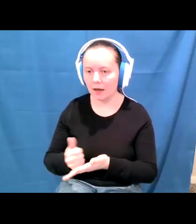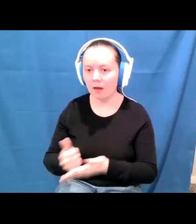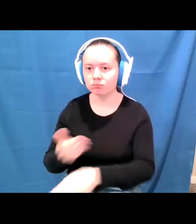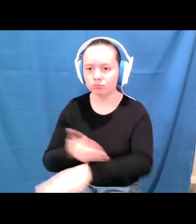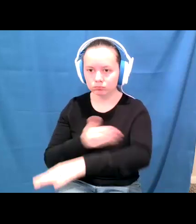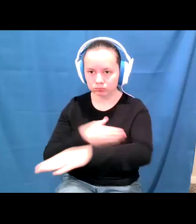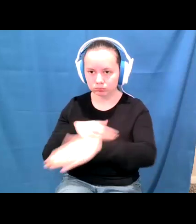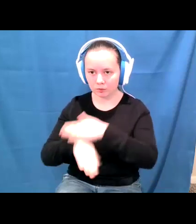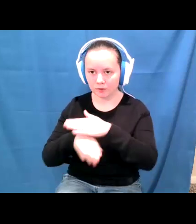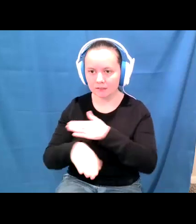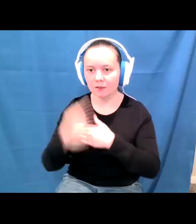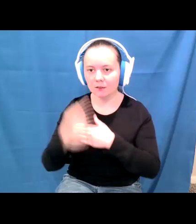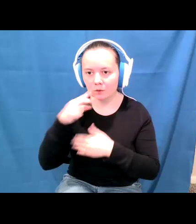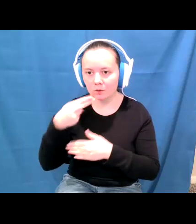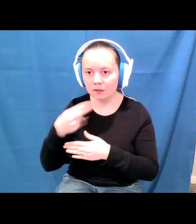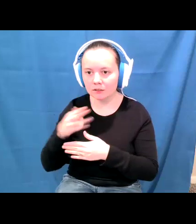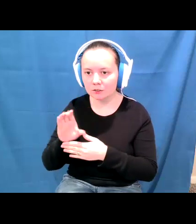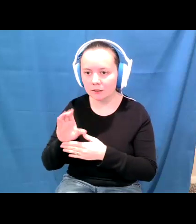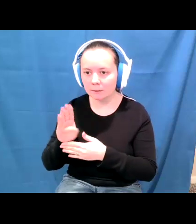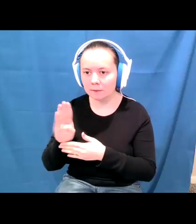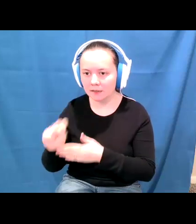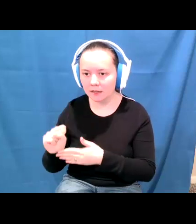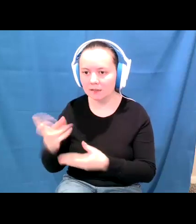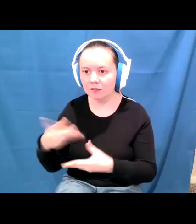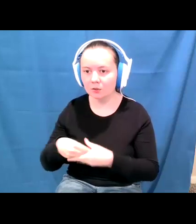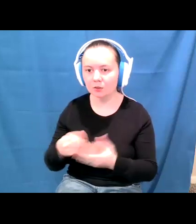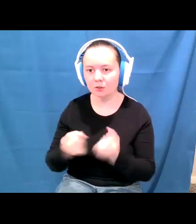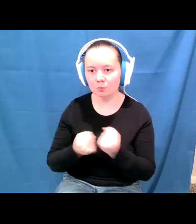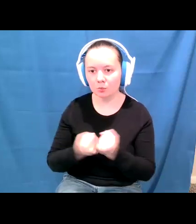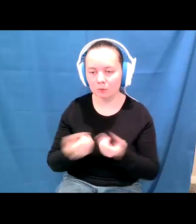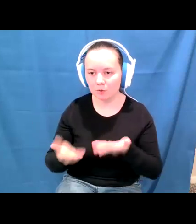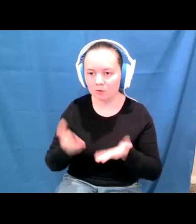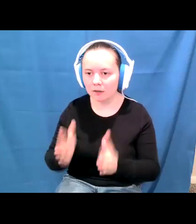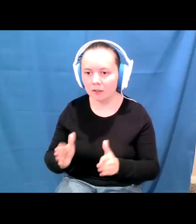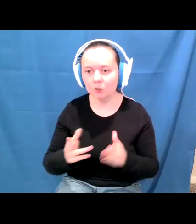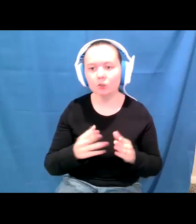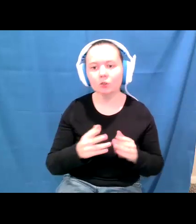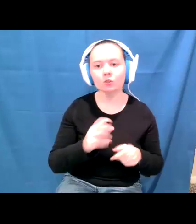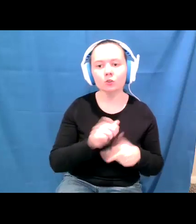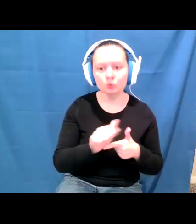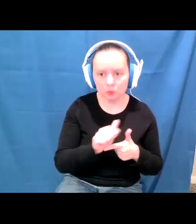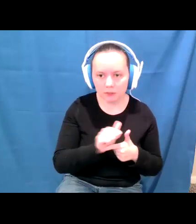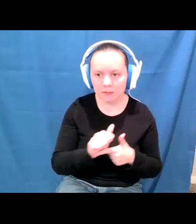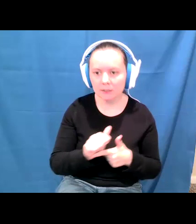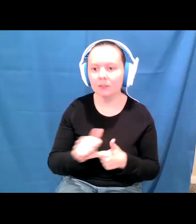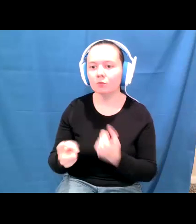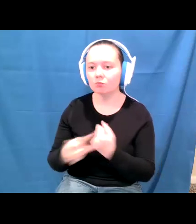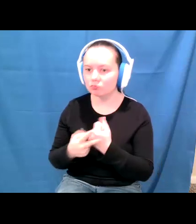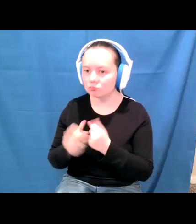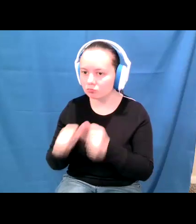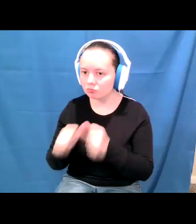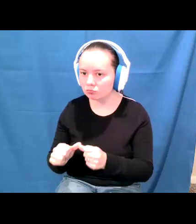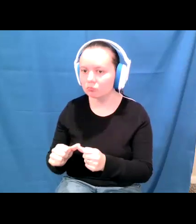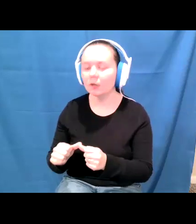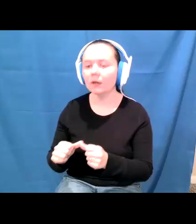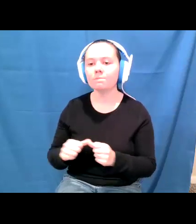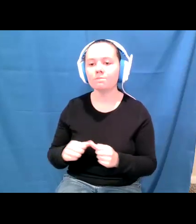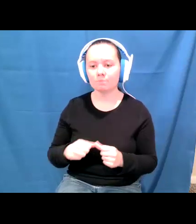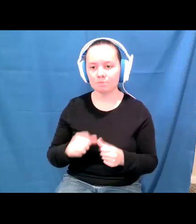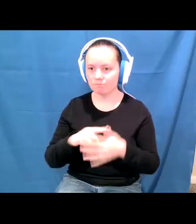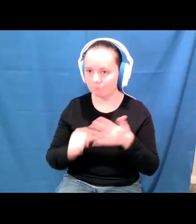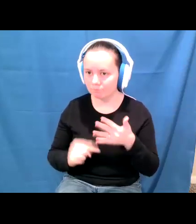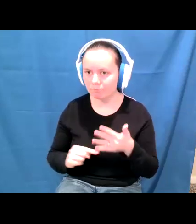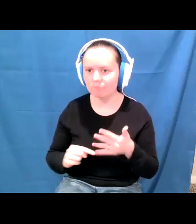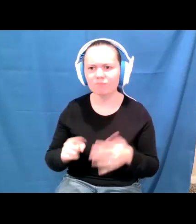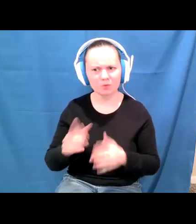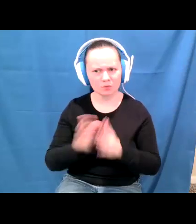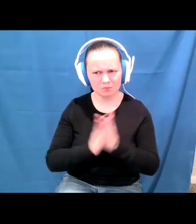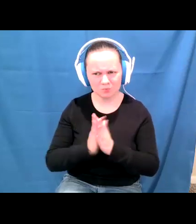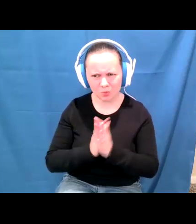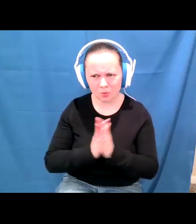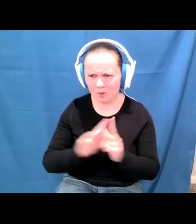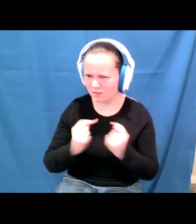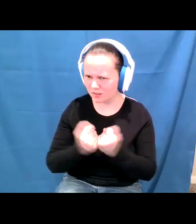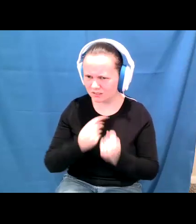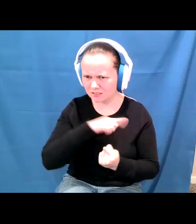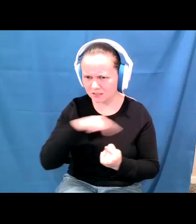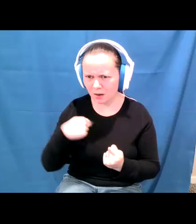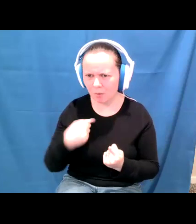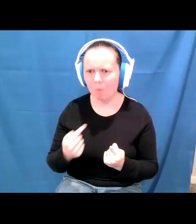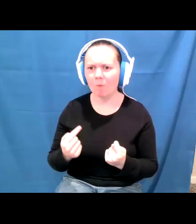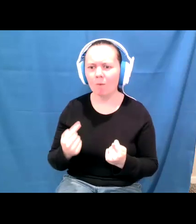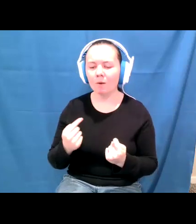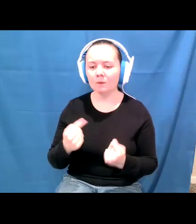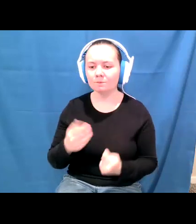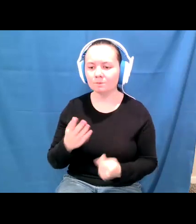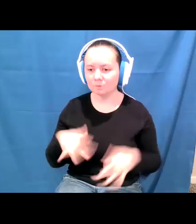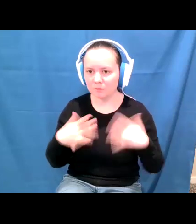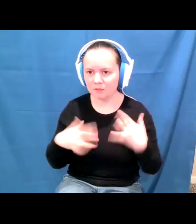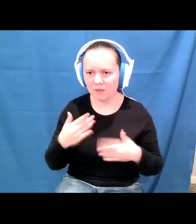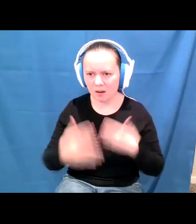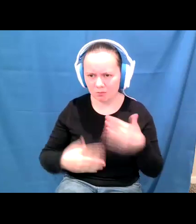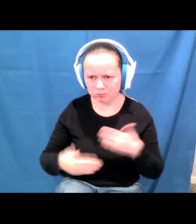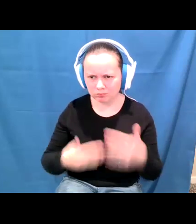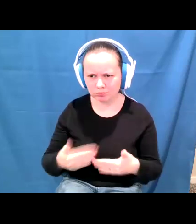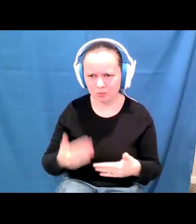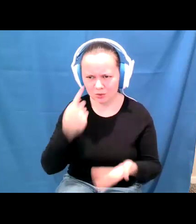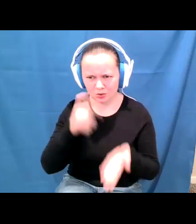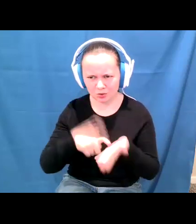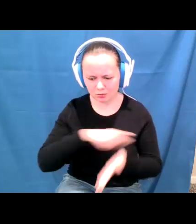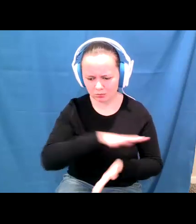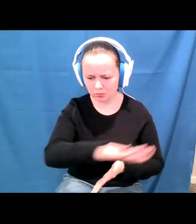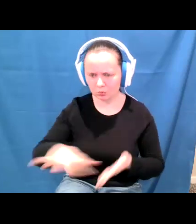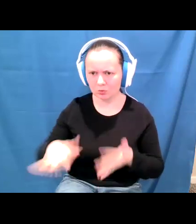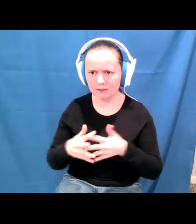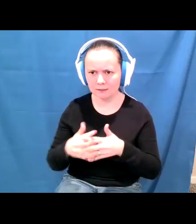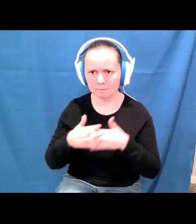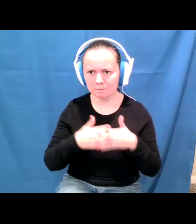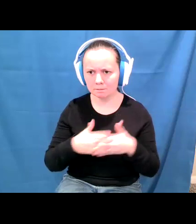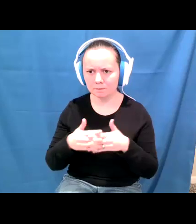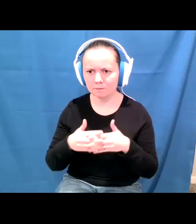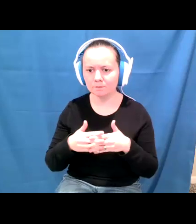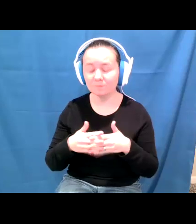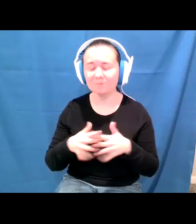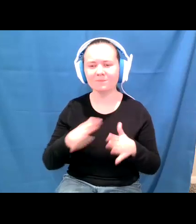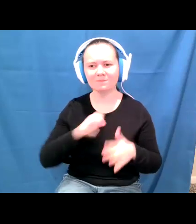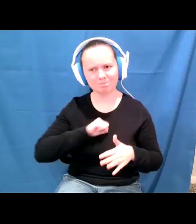HCBS, including through support of providers and training and retention bonuses and all things of that sort. Those really have both motivated our team and have been the subject of really exciting things that we've across the country. Excuse me, everybody. So